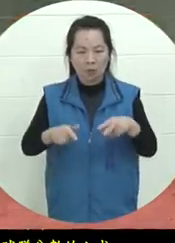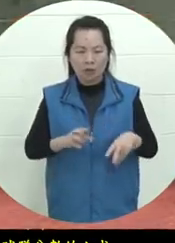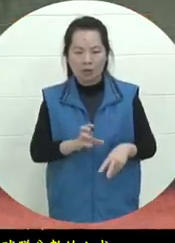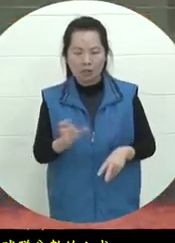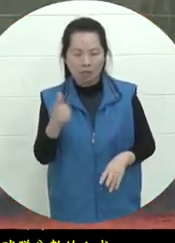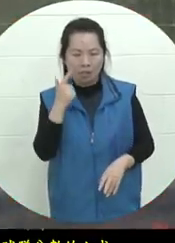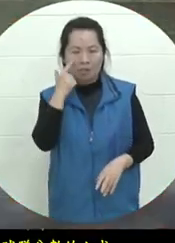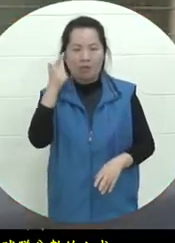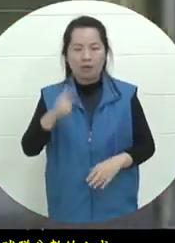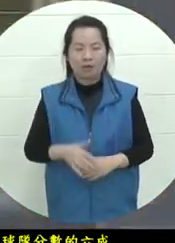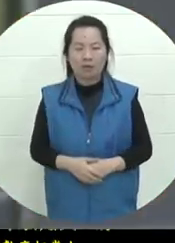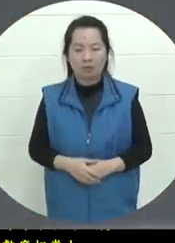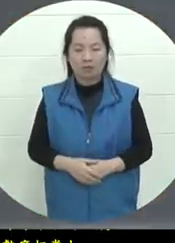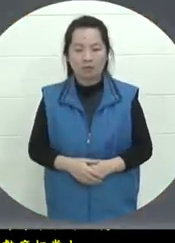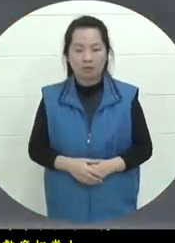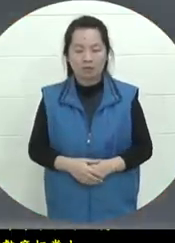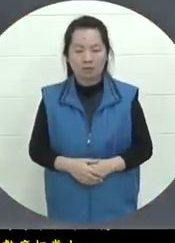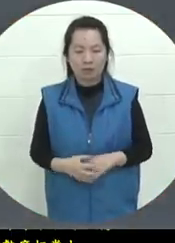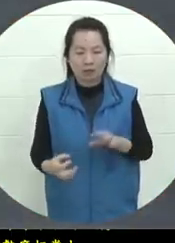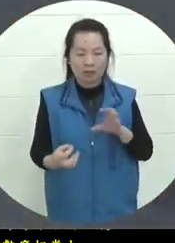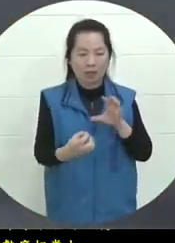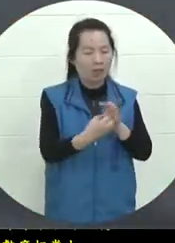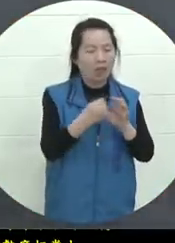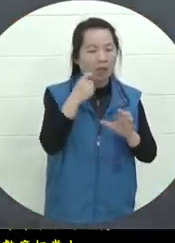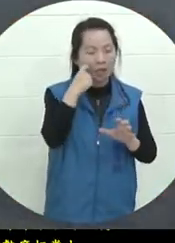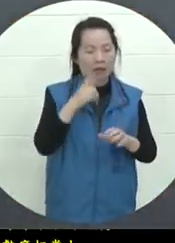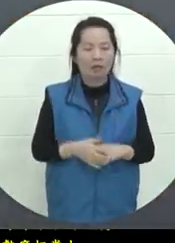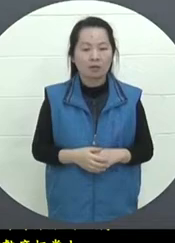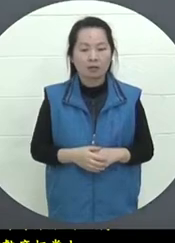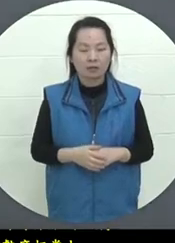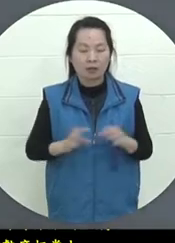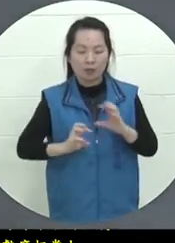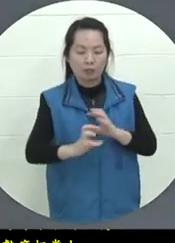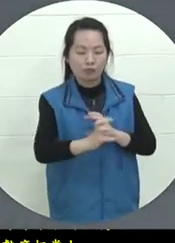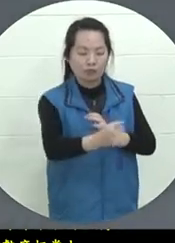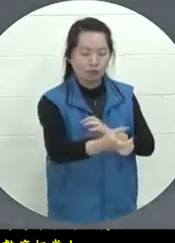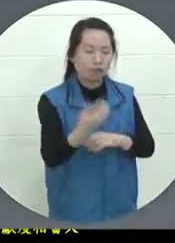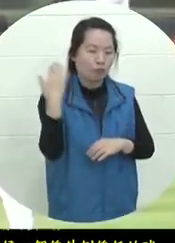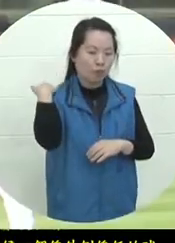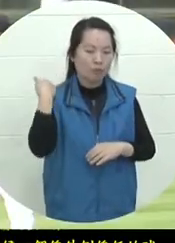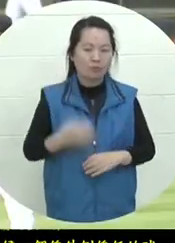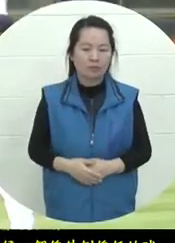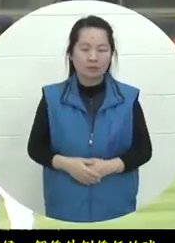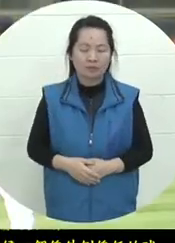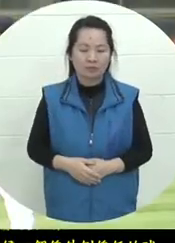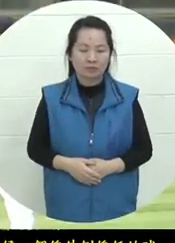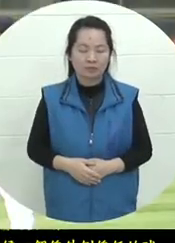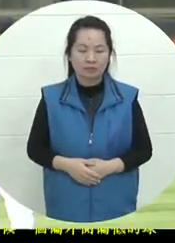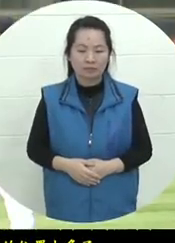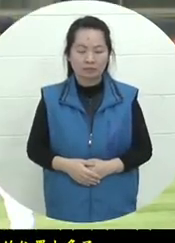, so the defender was completely unable to block the ball, allowing the ball to fall behind home plate. However, the first base runner